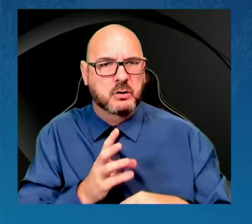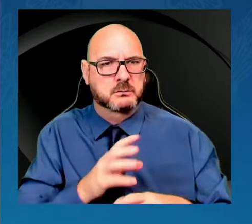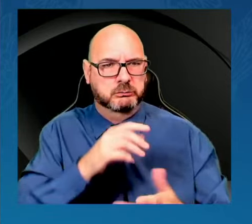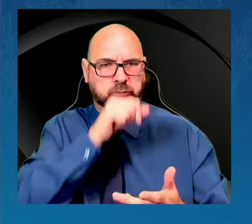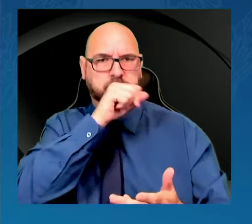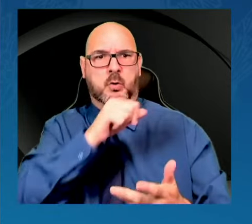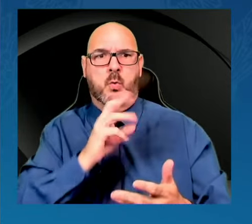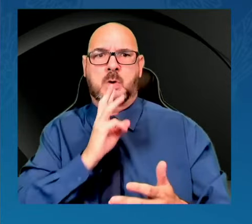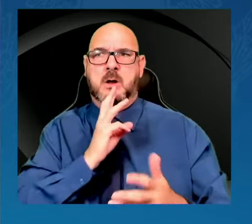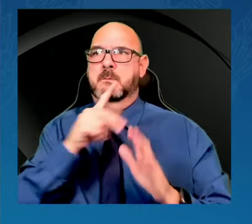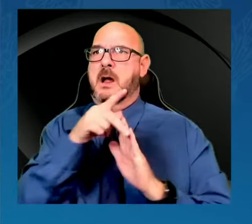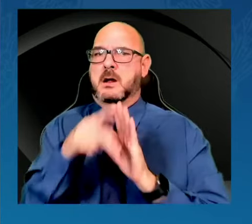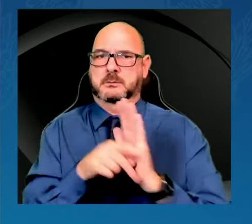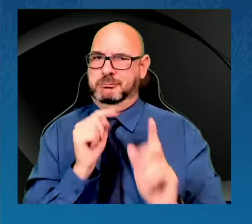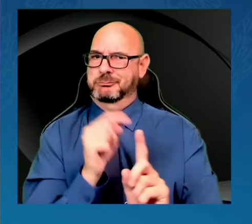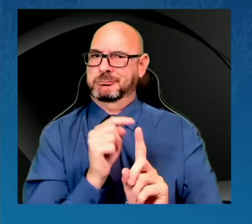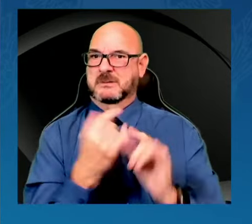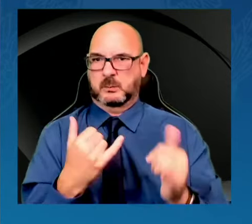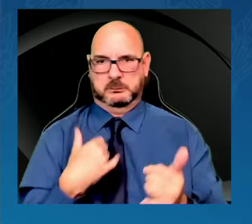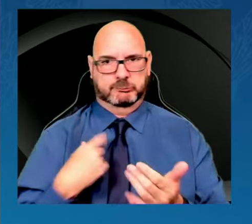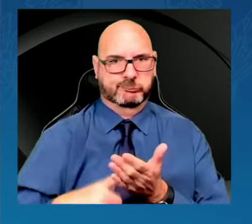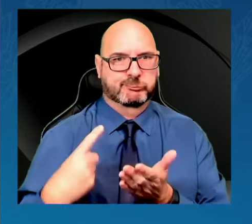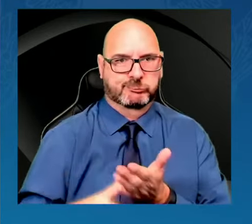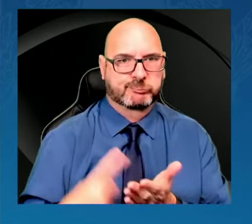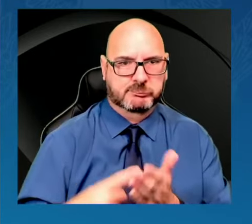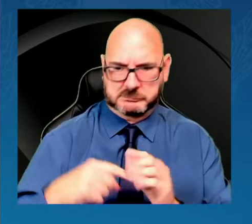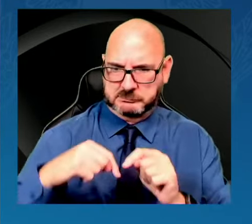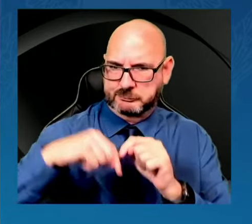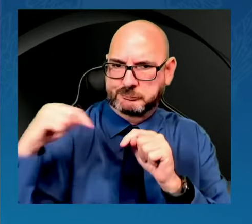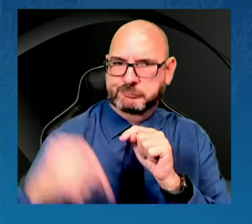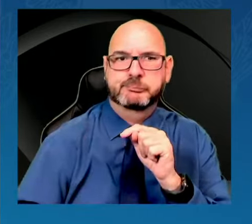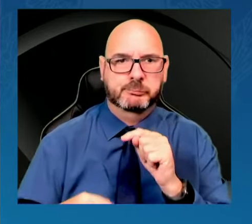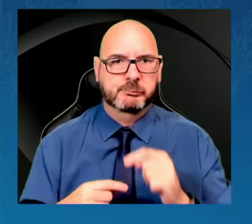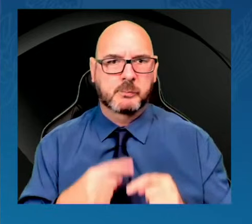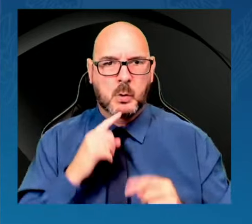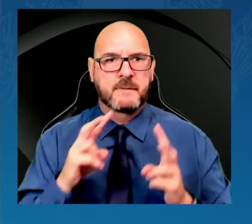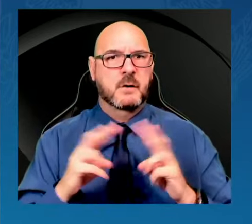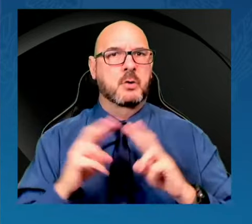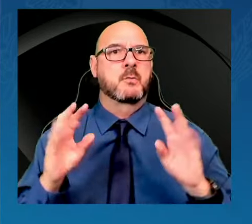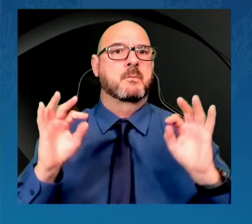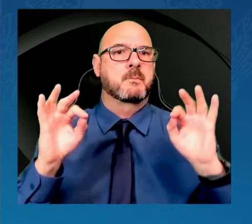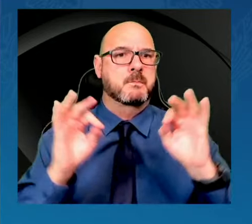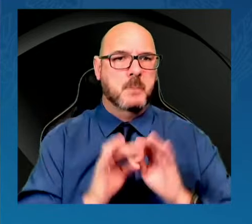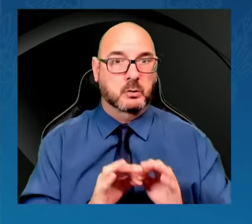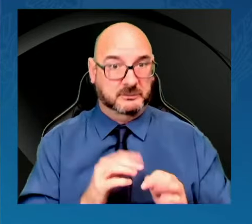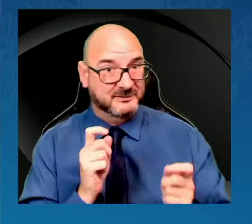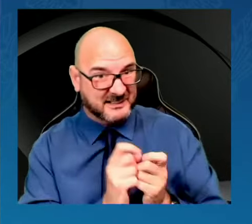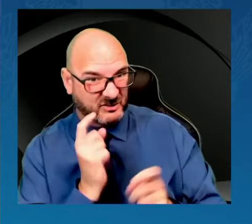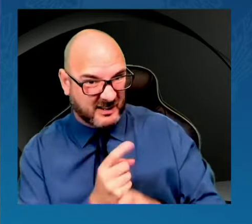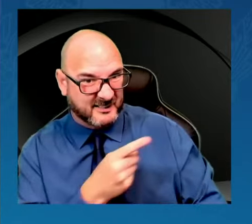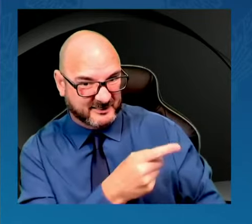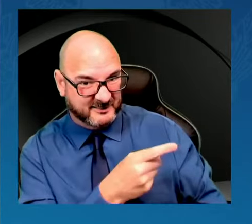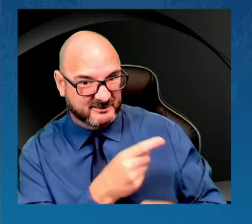but very important. The Vice President: Exactly. But let's -- you know, let's just -- let's have that conversation.